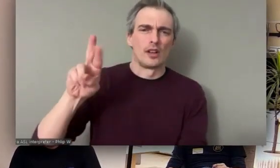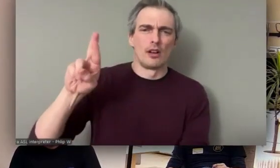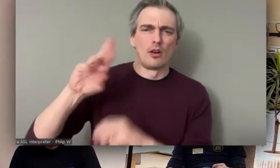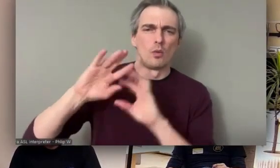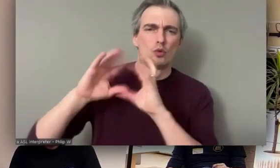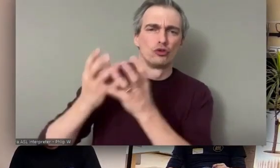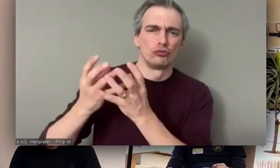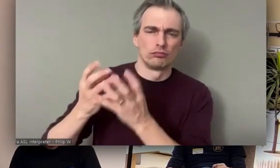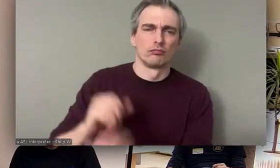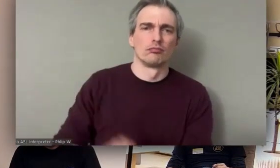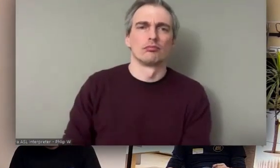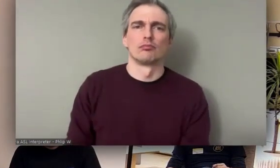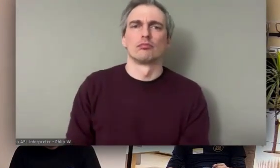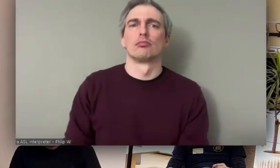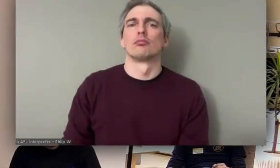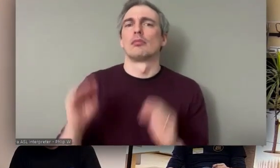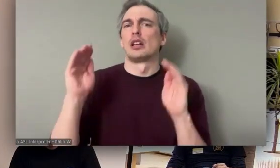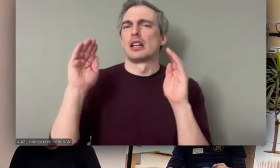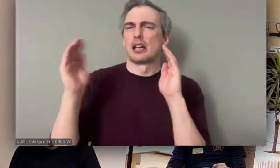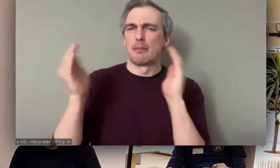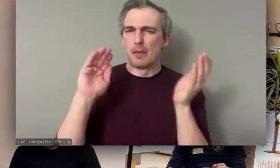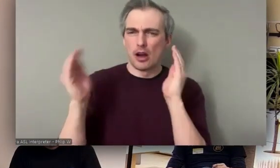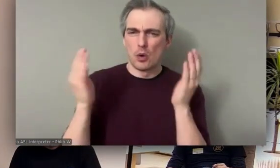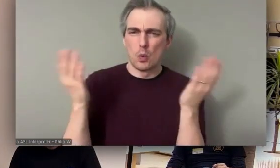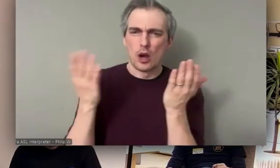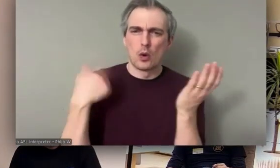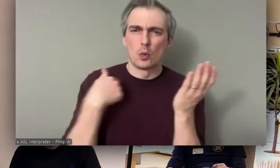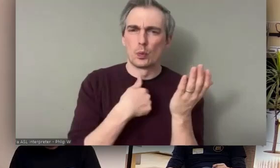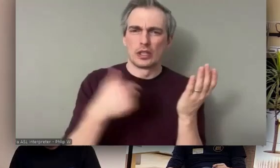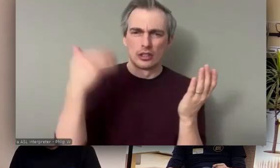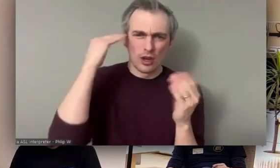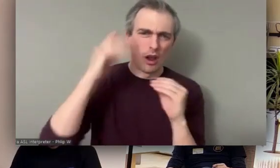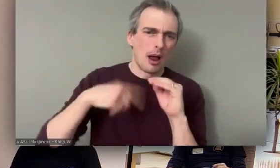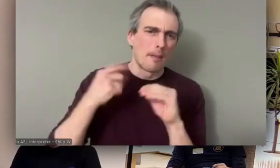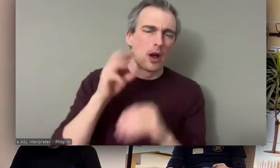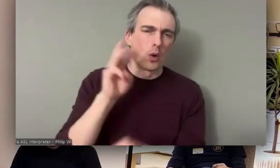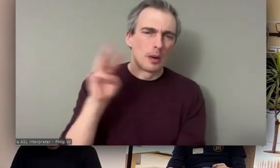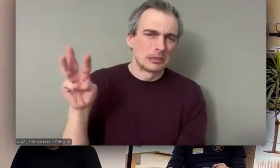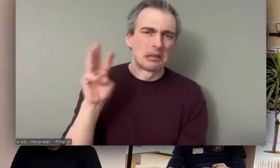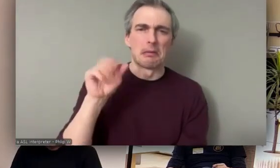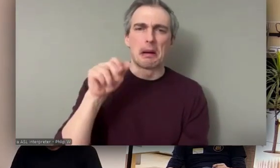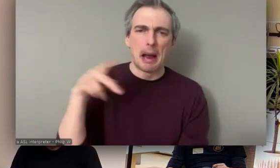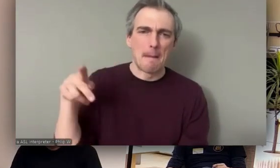Compared to what we know with websites and apps. Two questions in one.